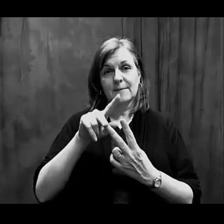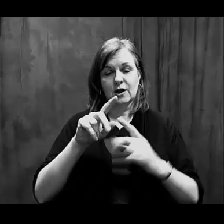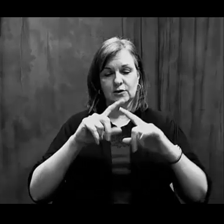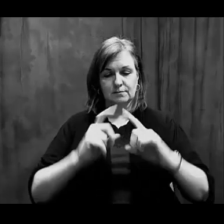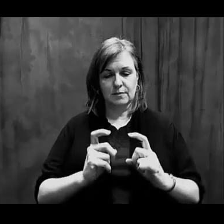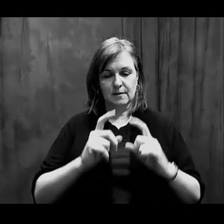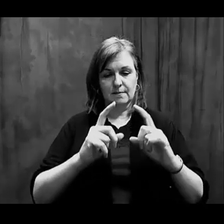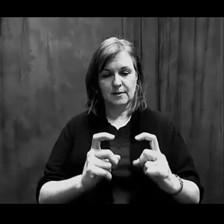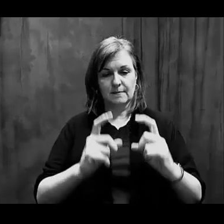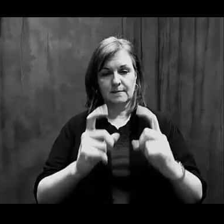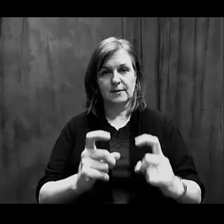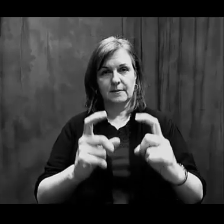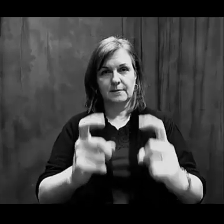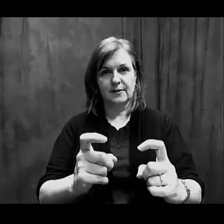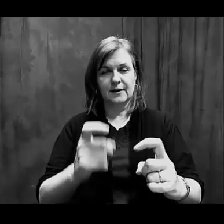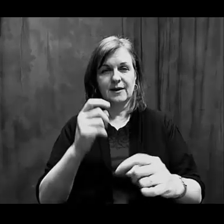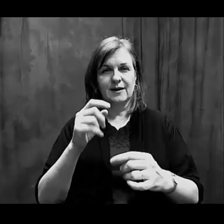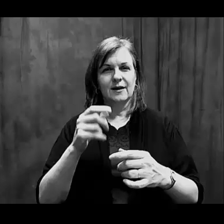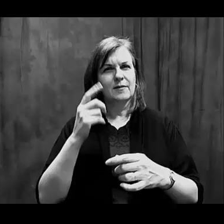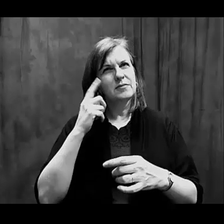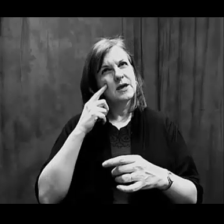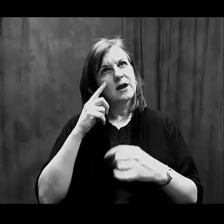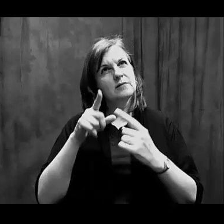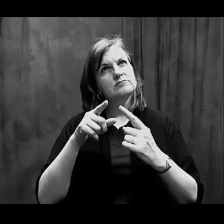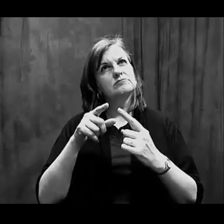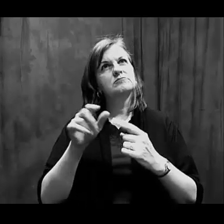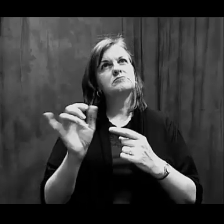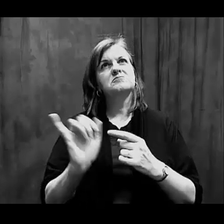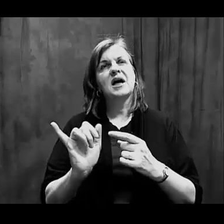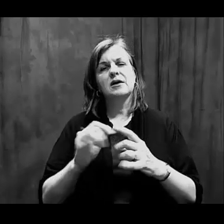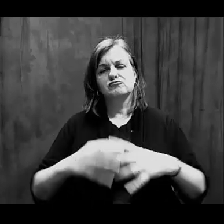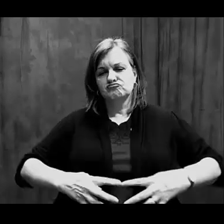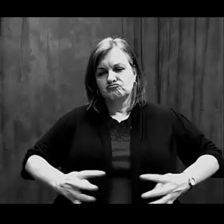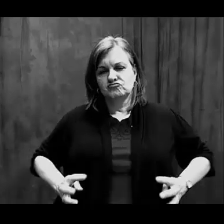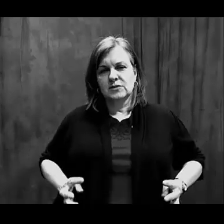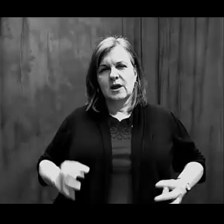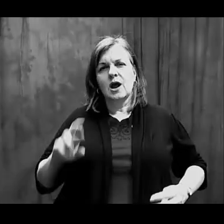but those pairings make us think of potentially ribs?